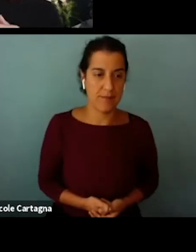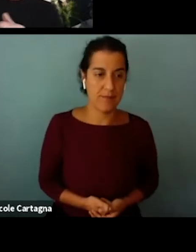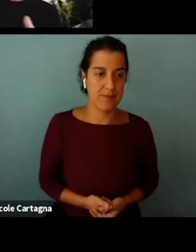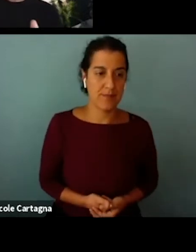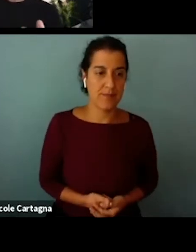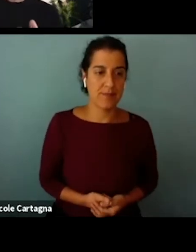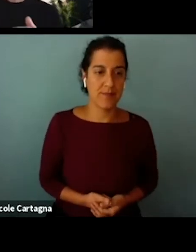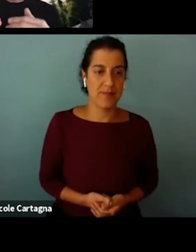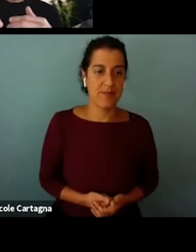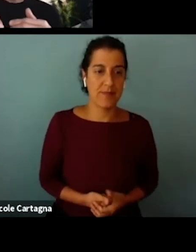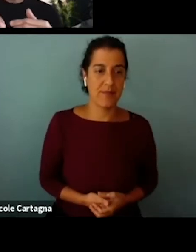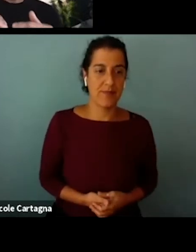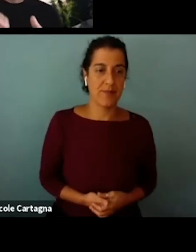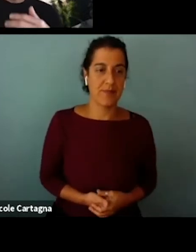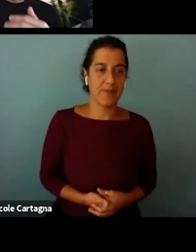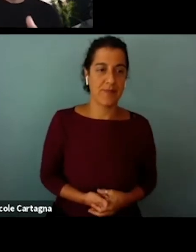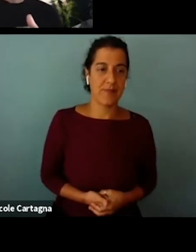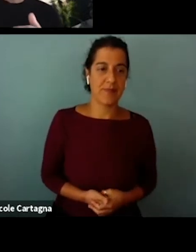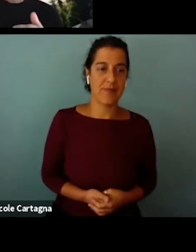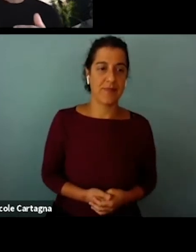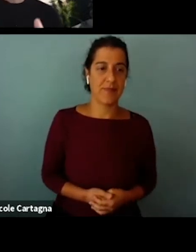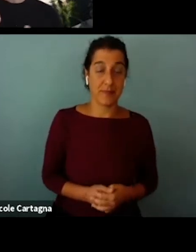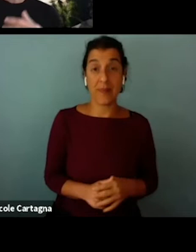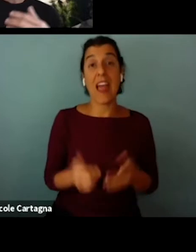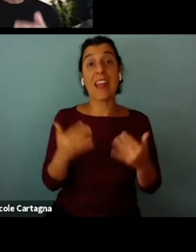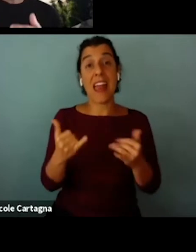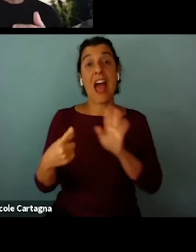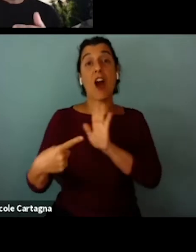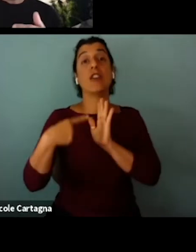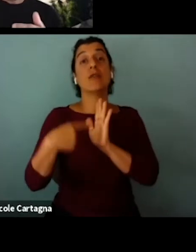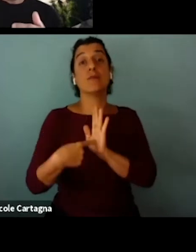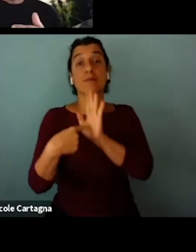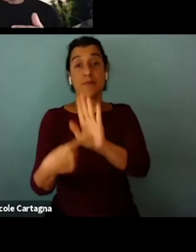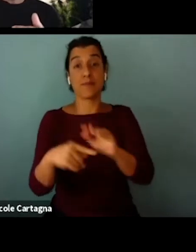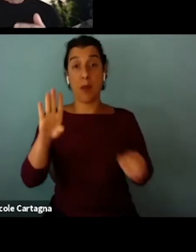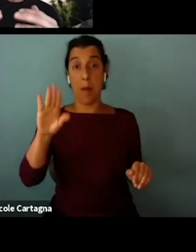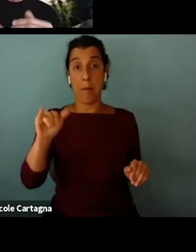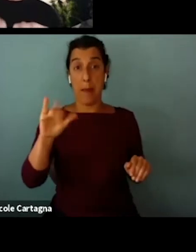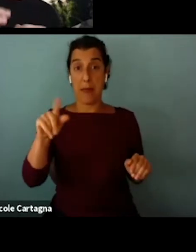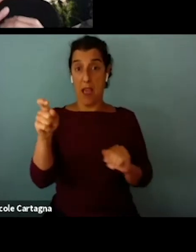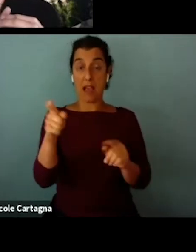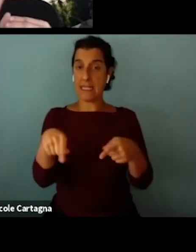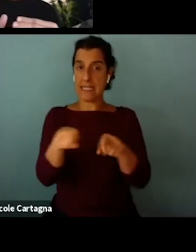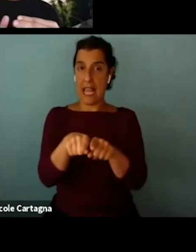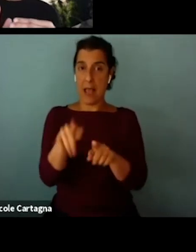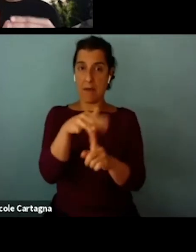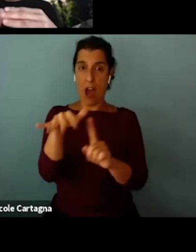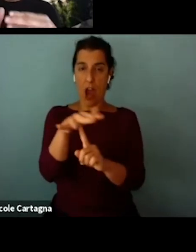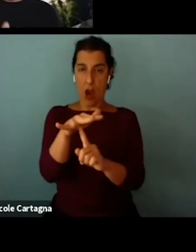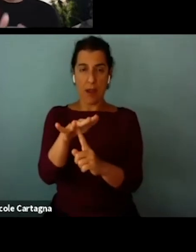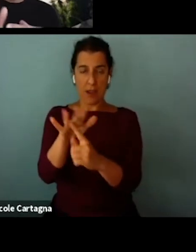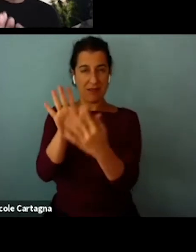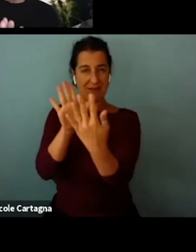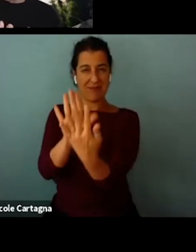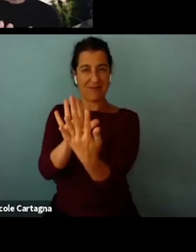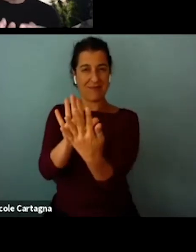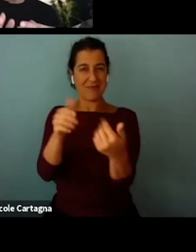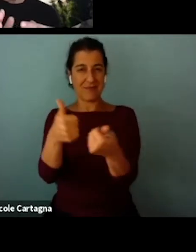to show you is a model of baby x in the same sort of environment now we are hoping to um